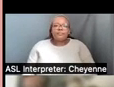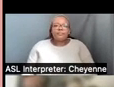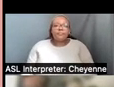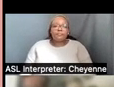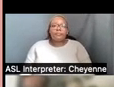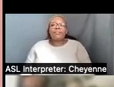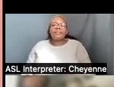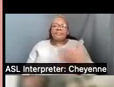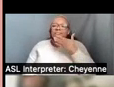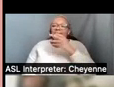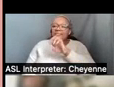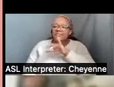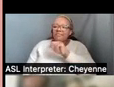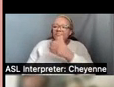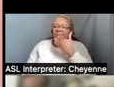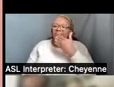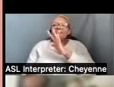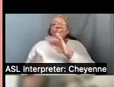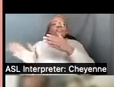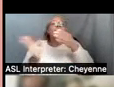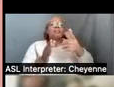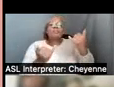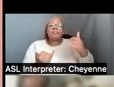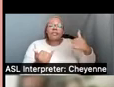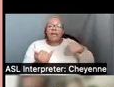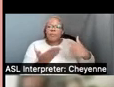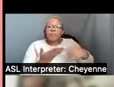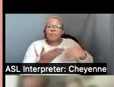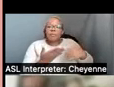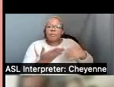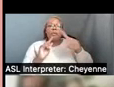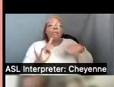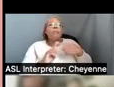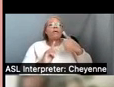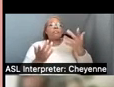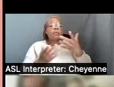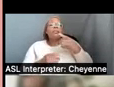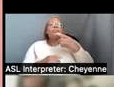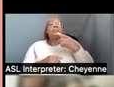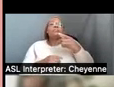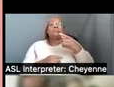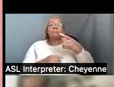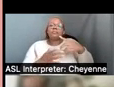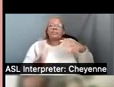So, I'm going to just speak a little bit right now about the section in the application that is